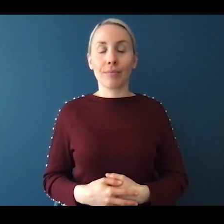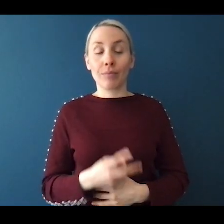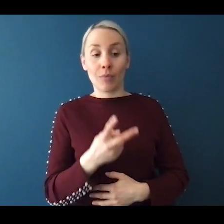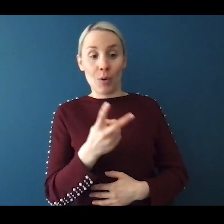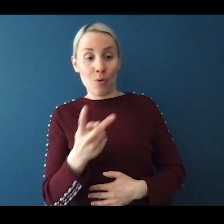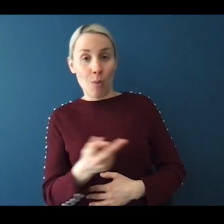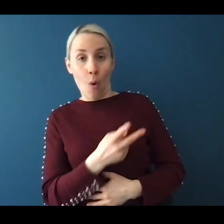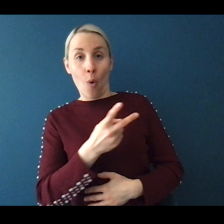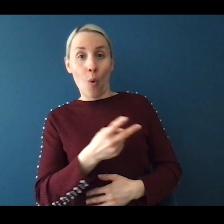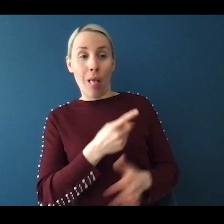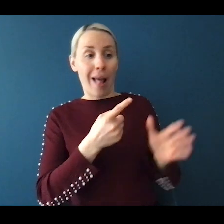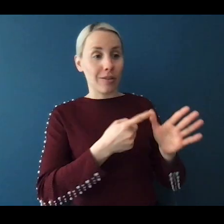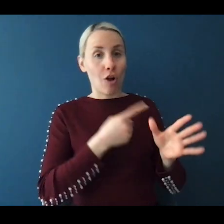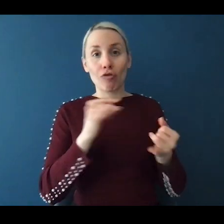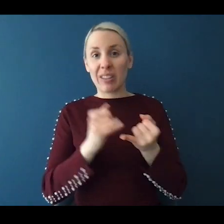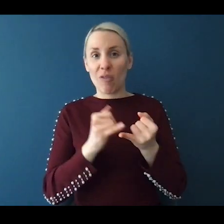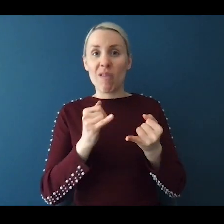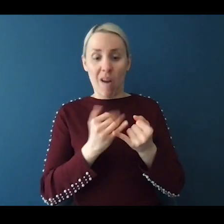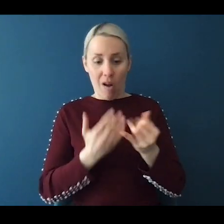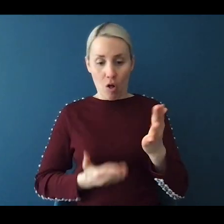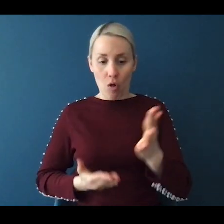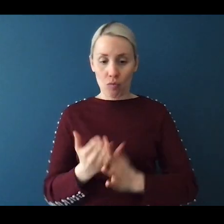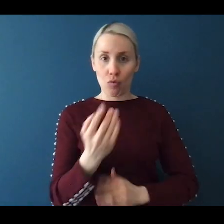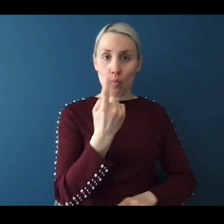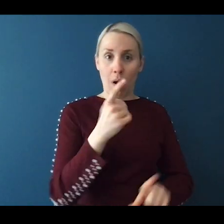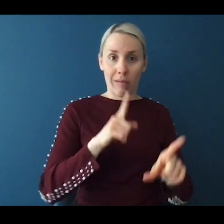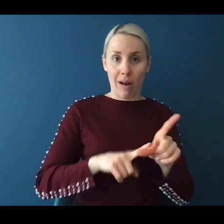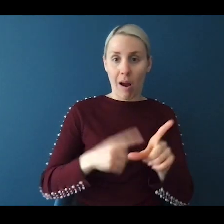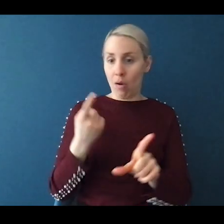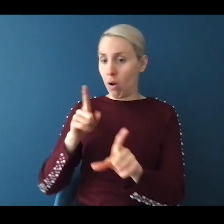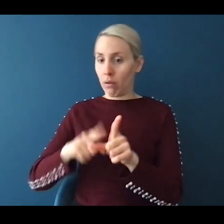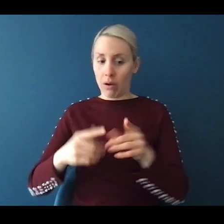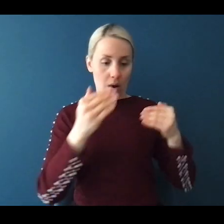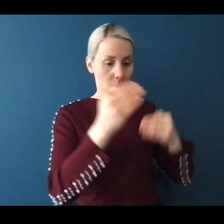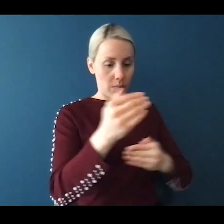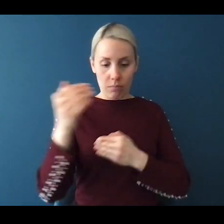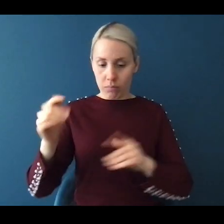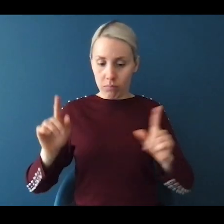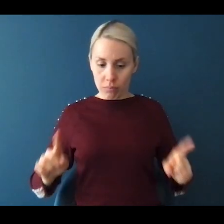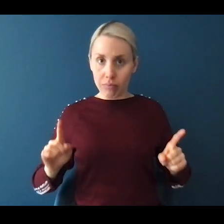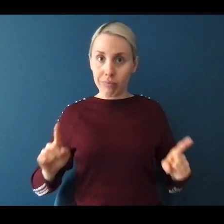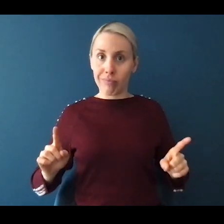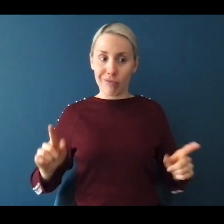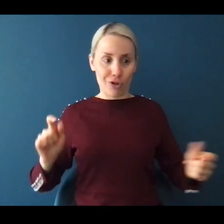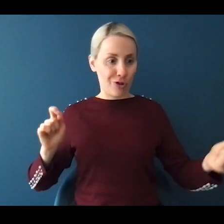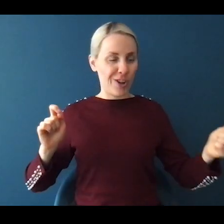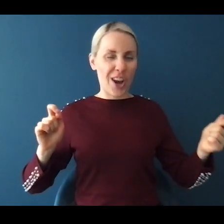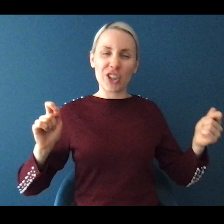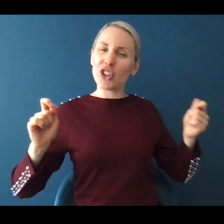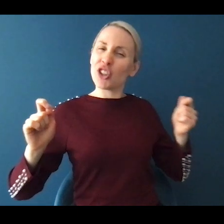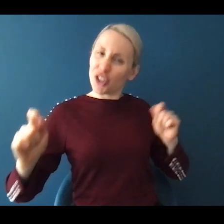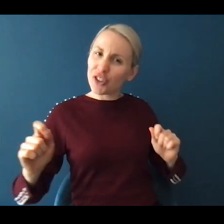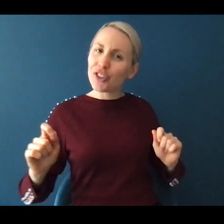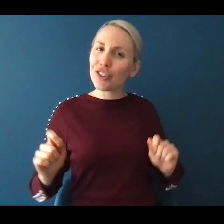you both experienced a lot of change and changing the proposal from the like from the initial